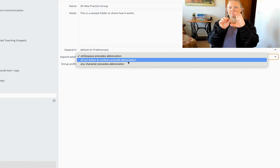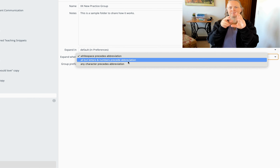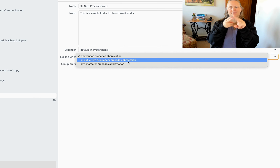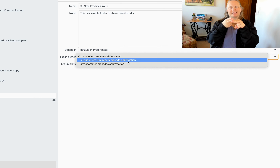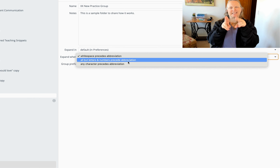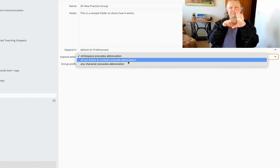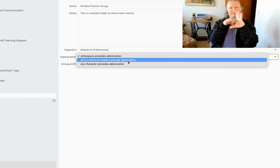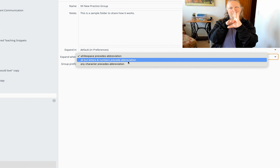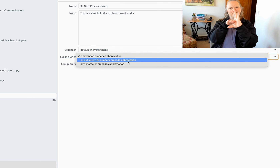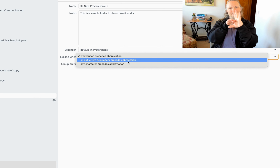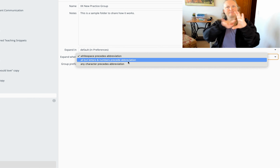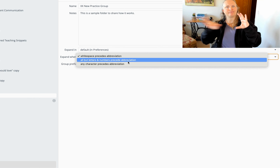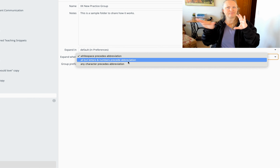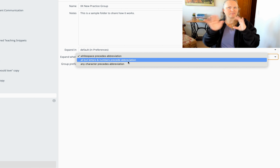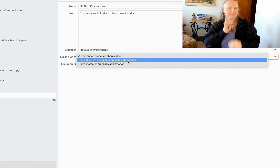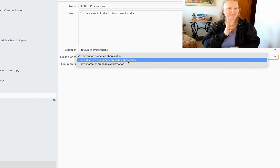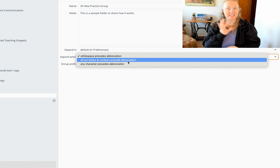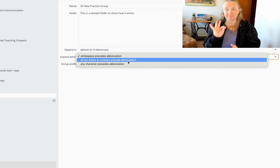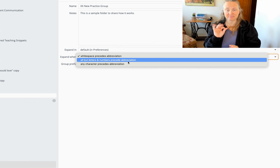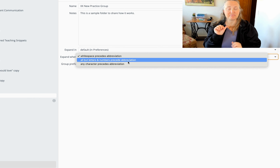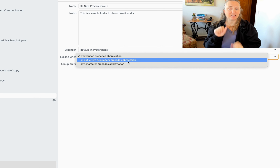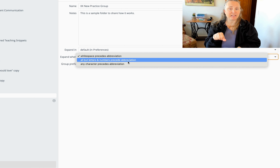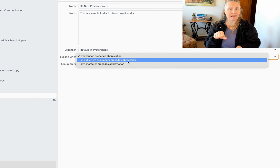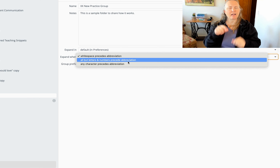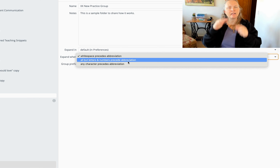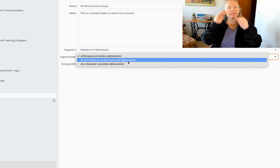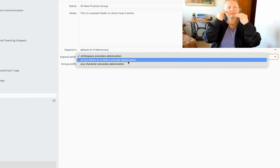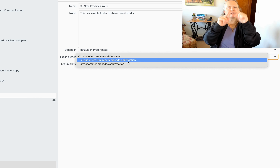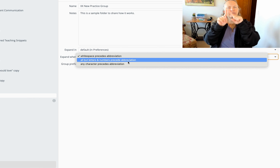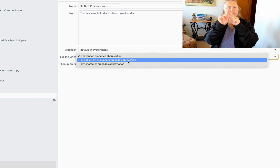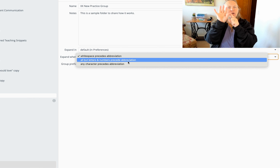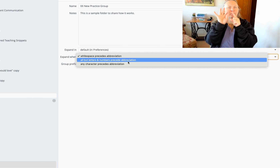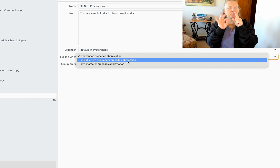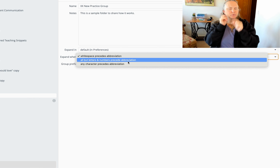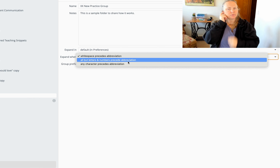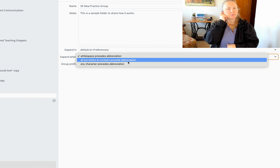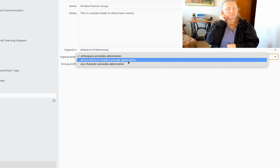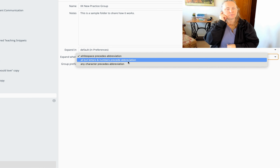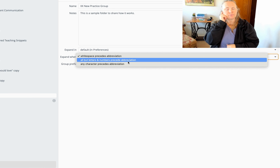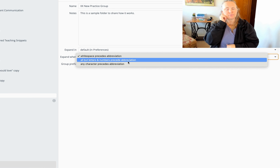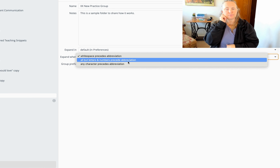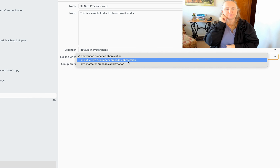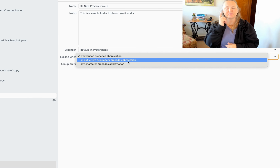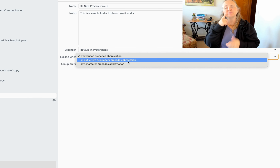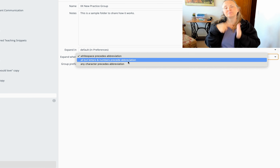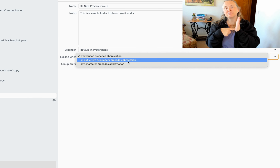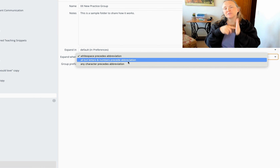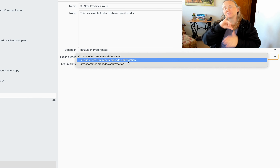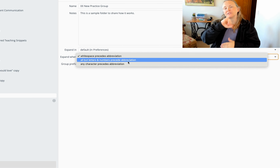So if there was a a parentheses that would still expand it, but if you had